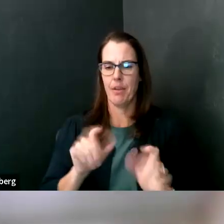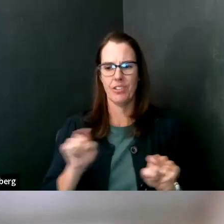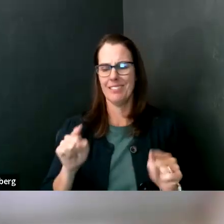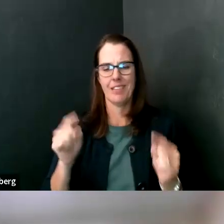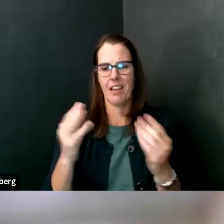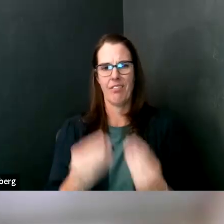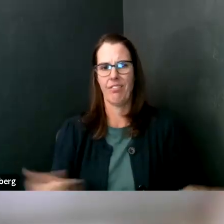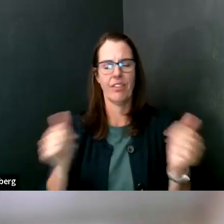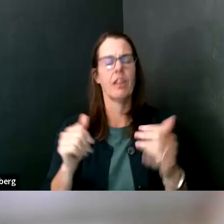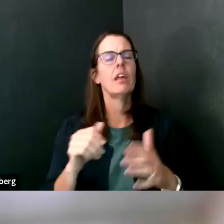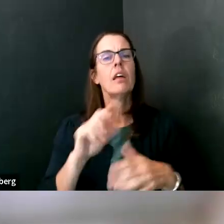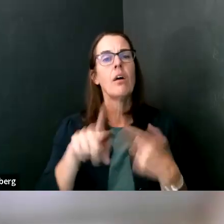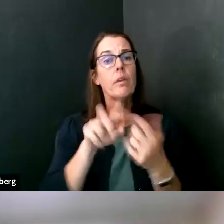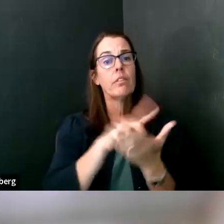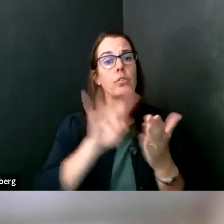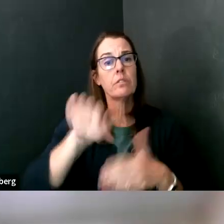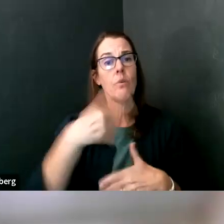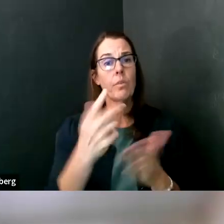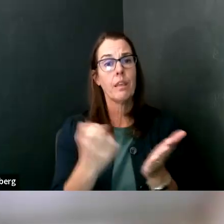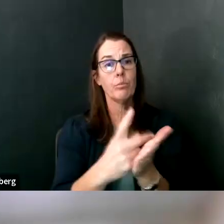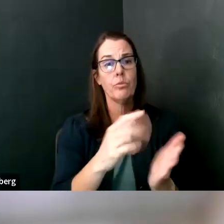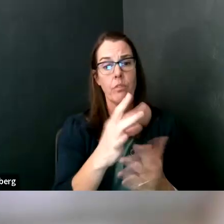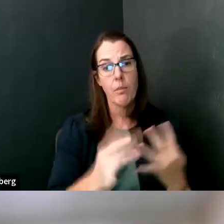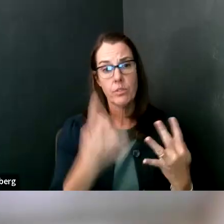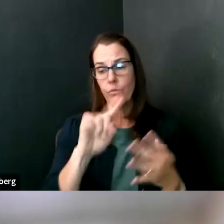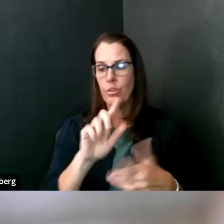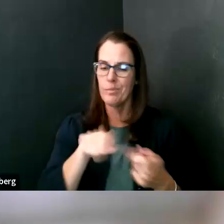is the only approved option for a particular indication and its listed alternatives simply